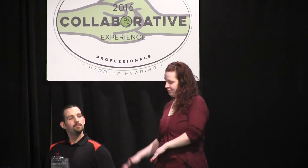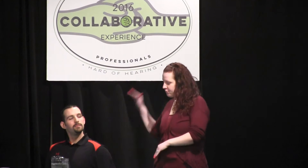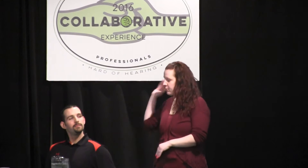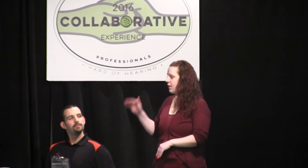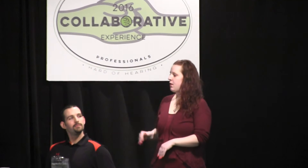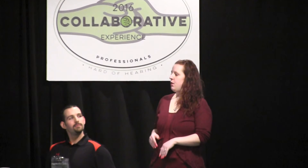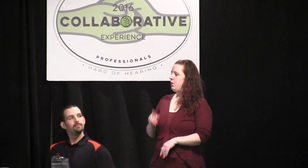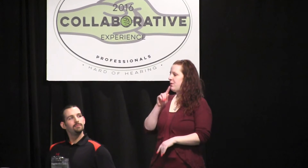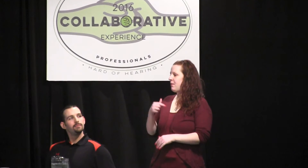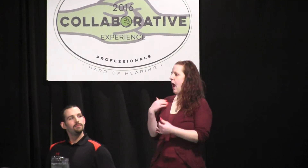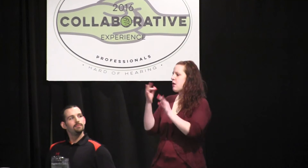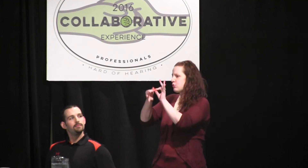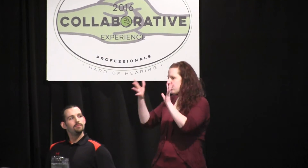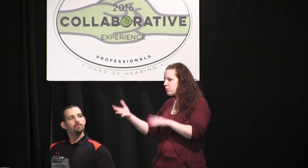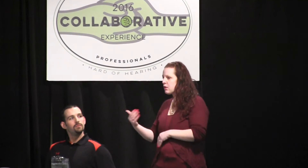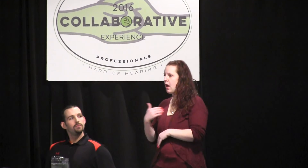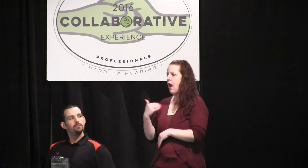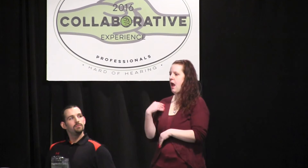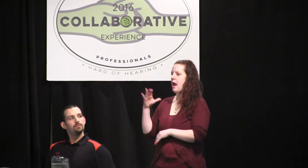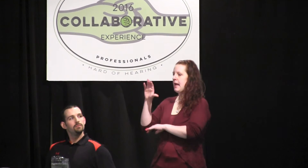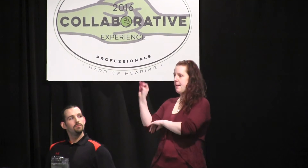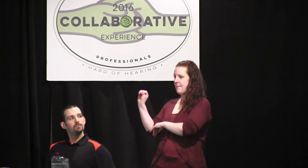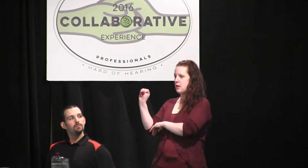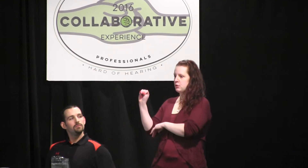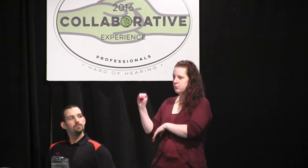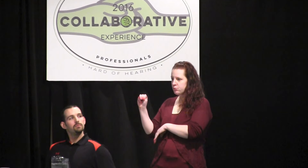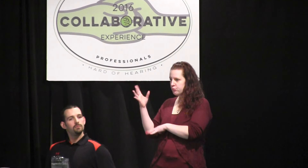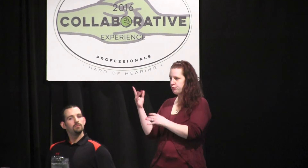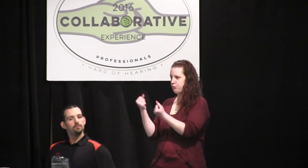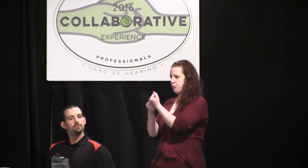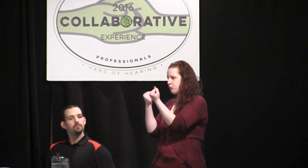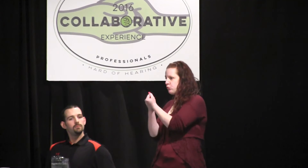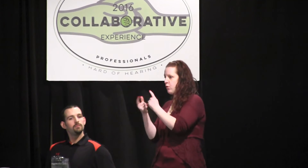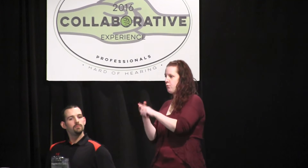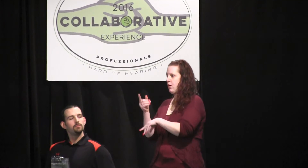I was mainstreamed my whole life. I had interpreters. I had case managers.